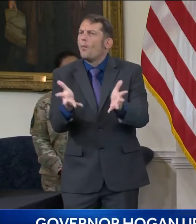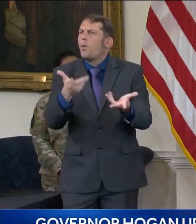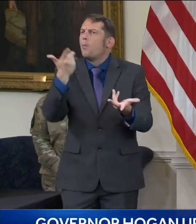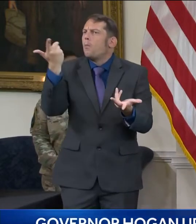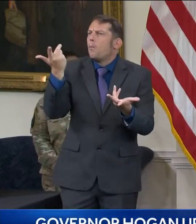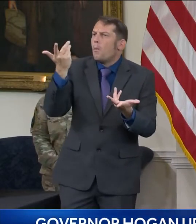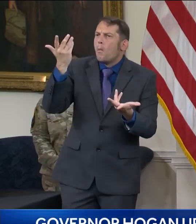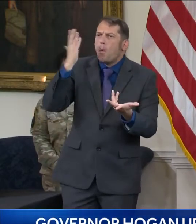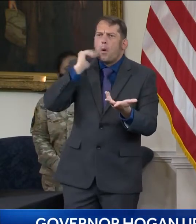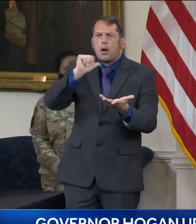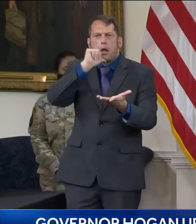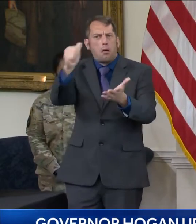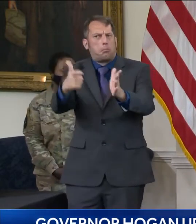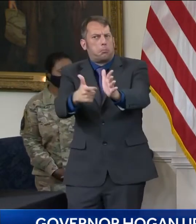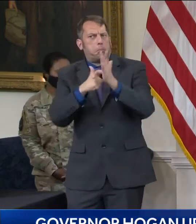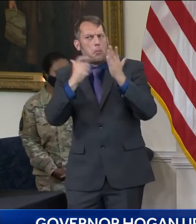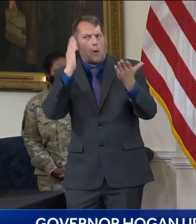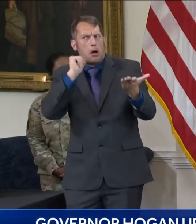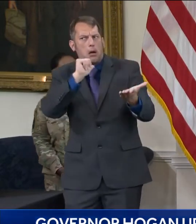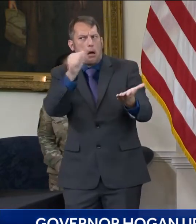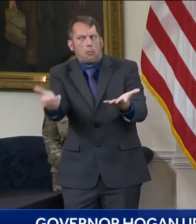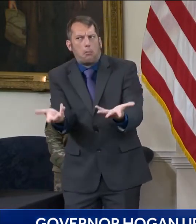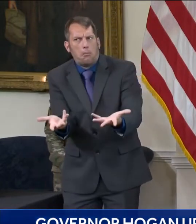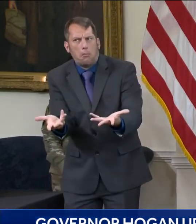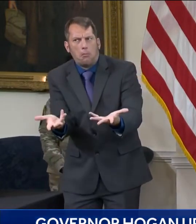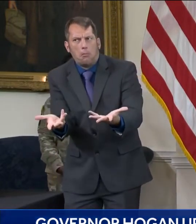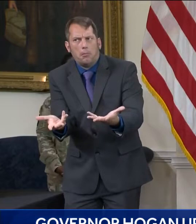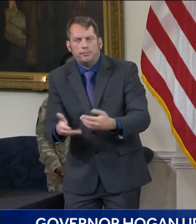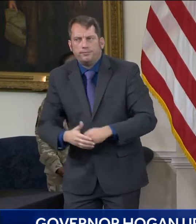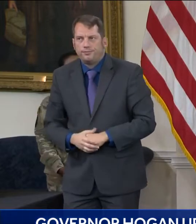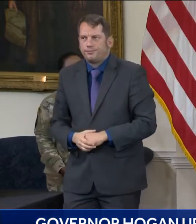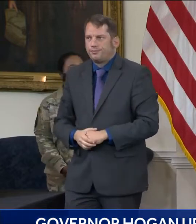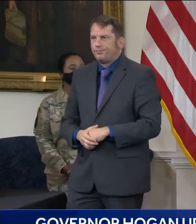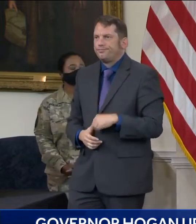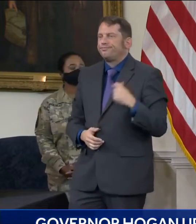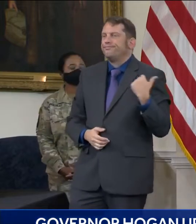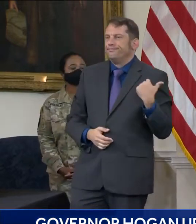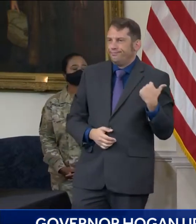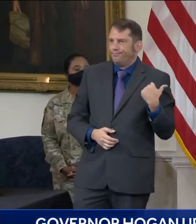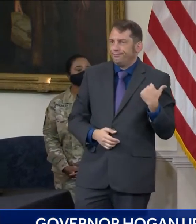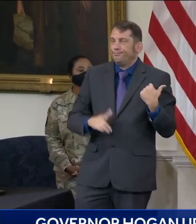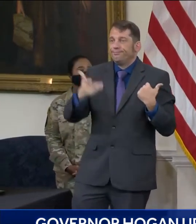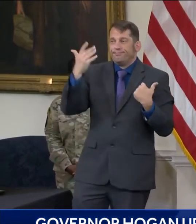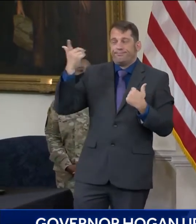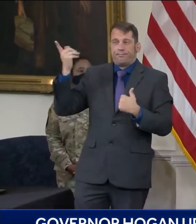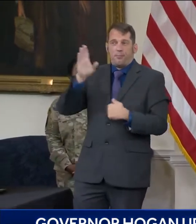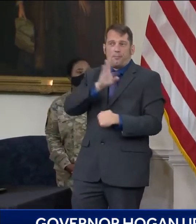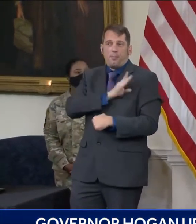REGENTS AND CHANCELLOR ARE CONSIDERING THE DECISION RIGHT